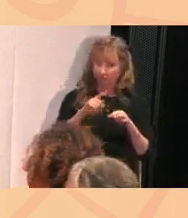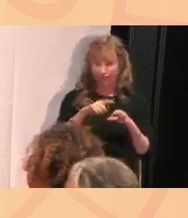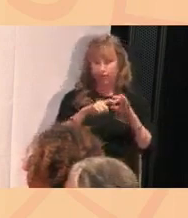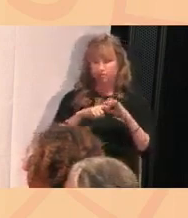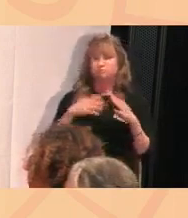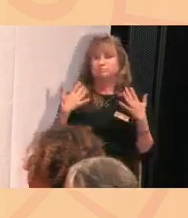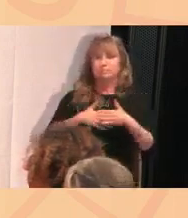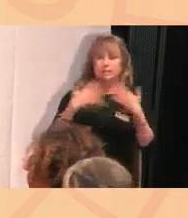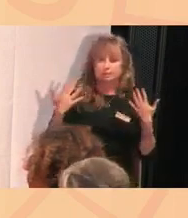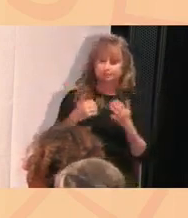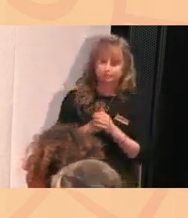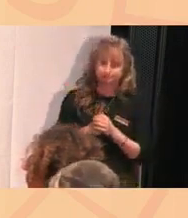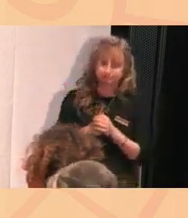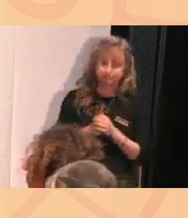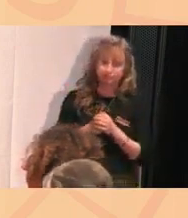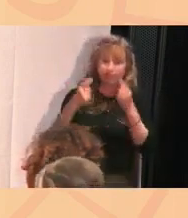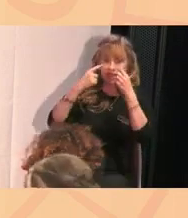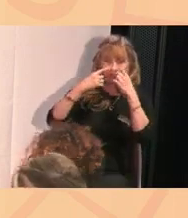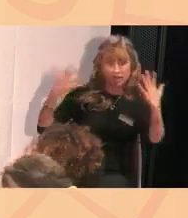and the possible opportunities lost?